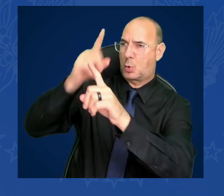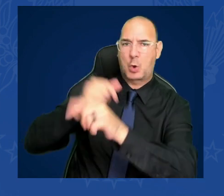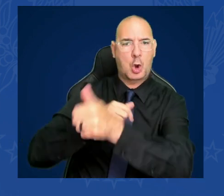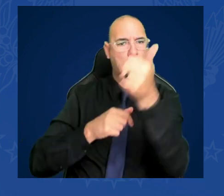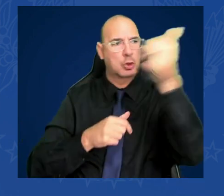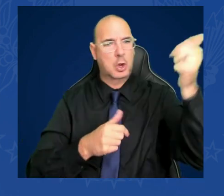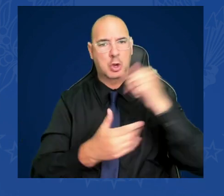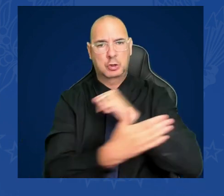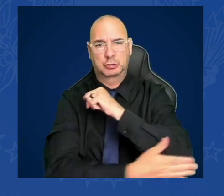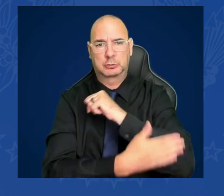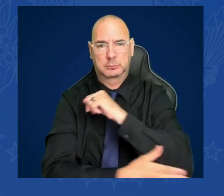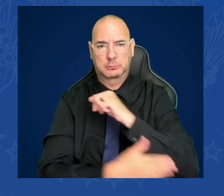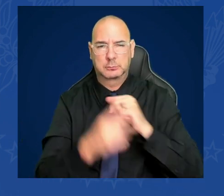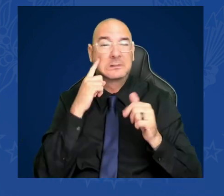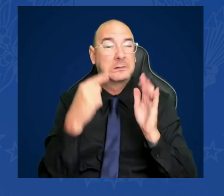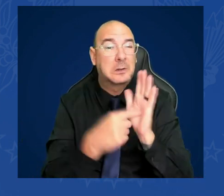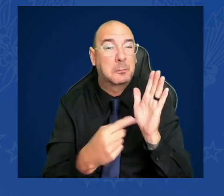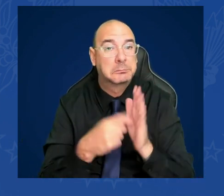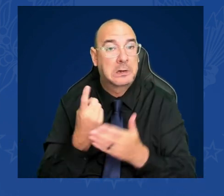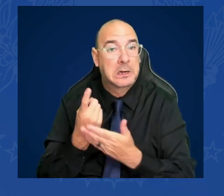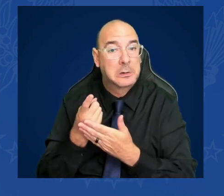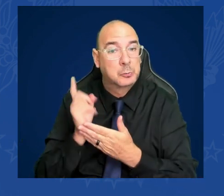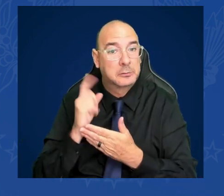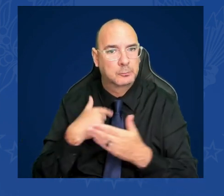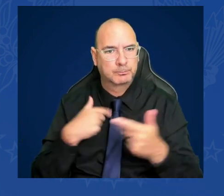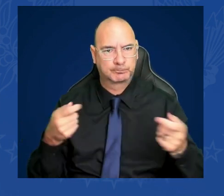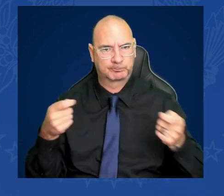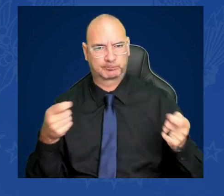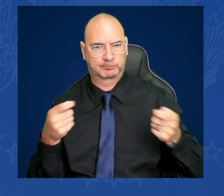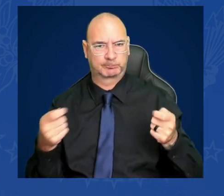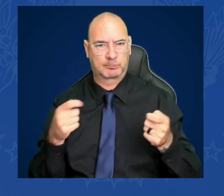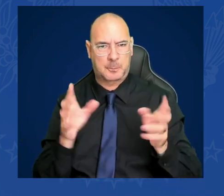I chaired a meeting with nine leaders from Southeast Asia.